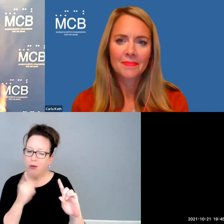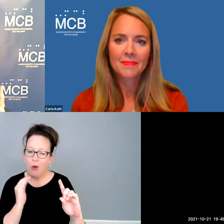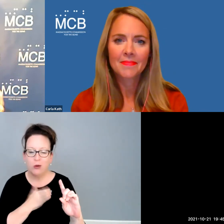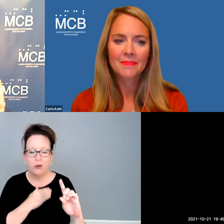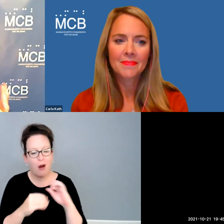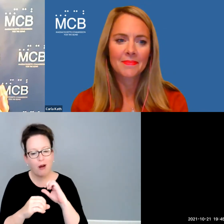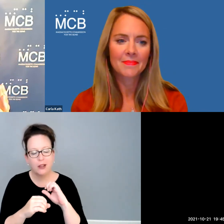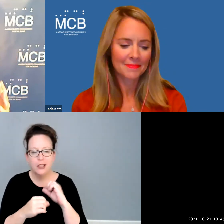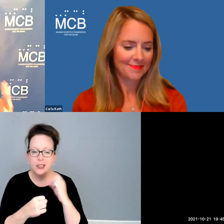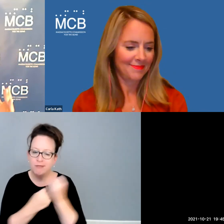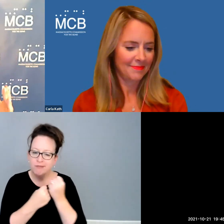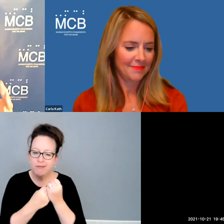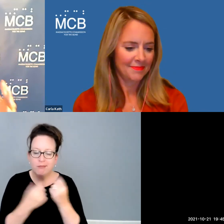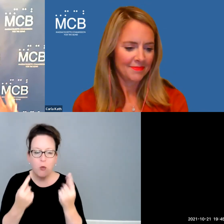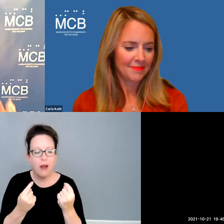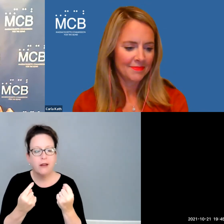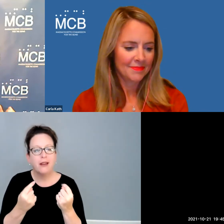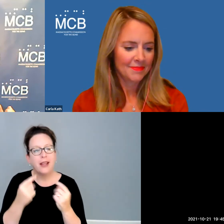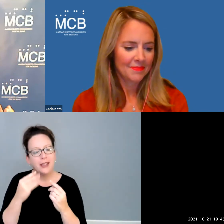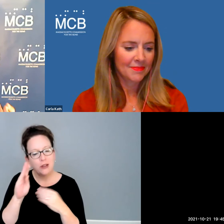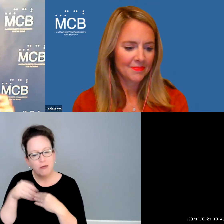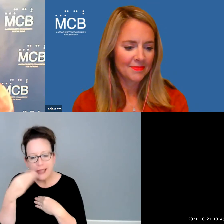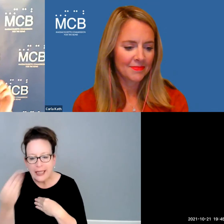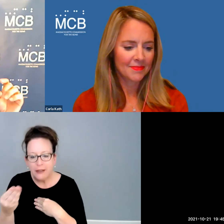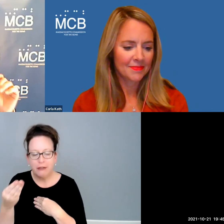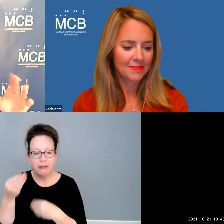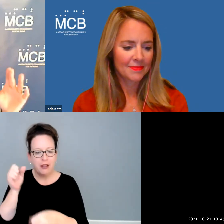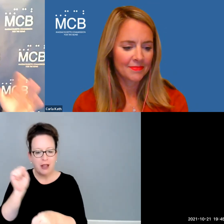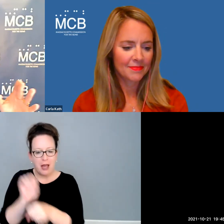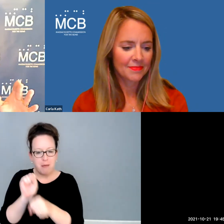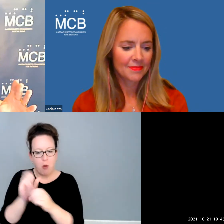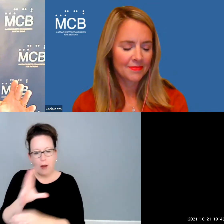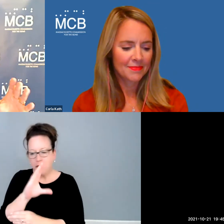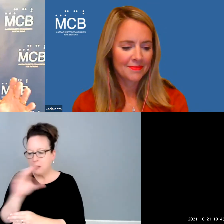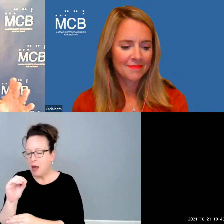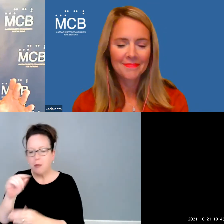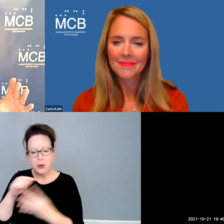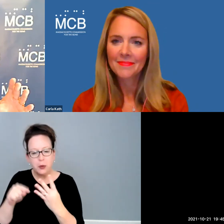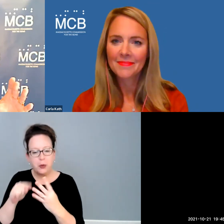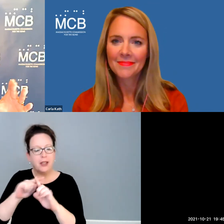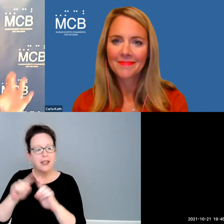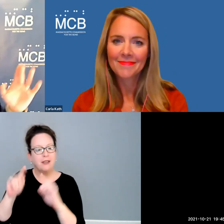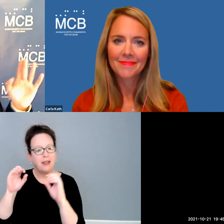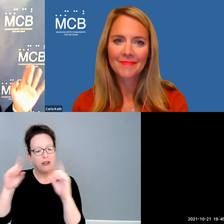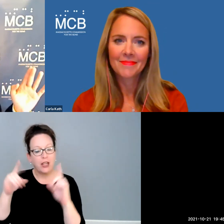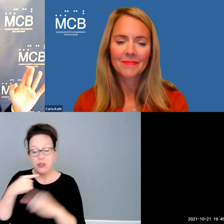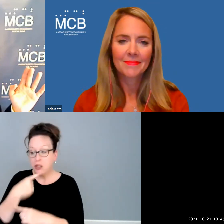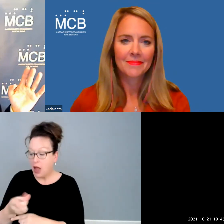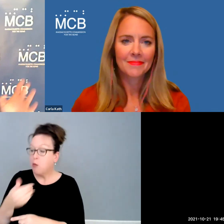get in there and give employers education that there are resources available to them them. That they're not all alone.